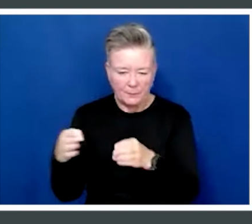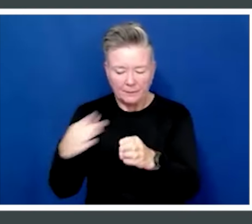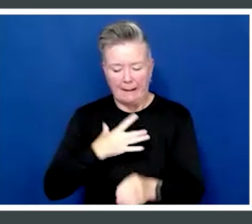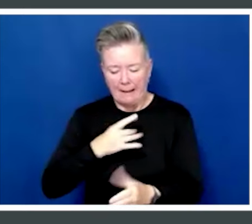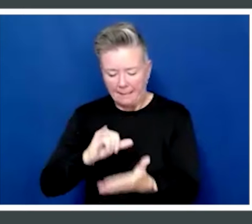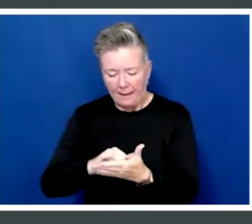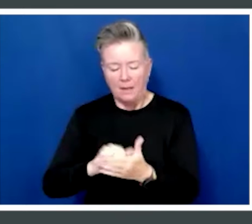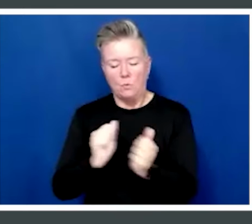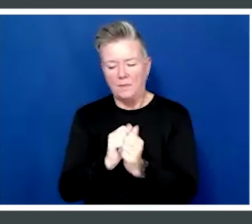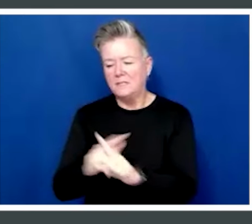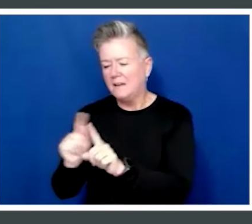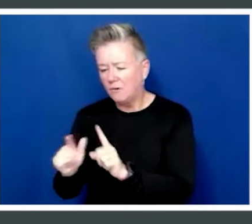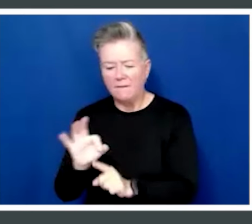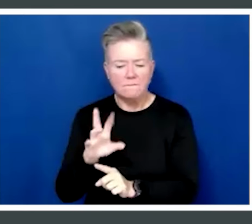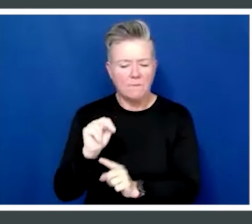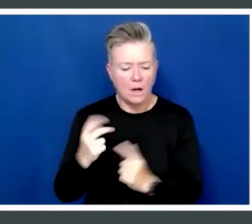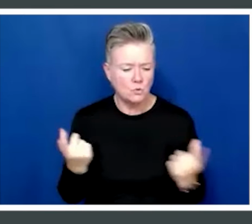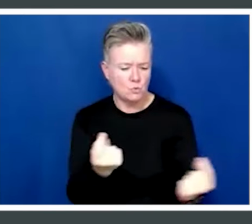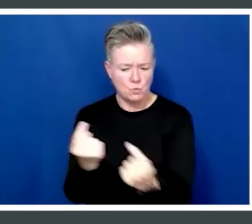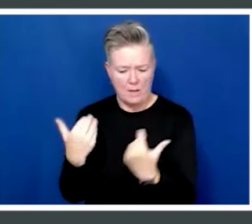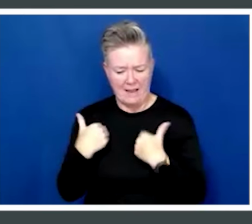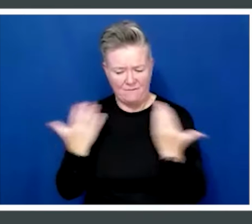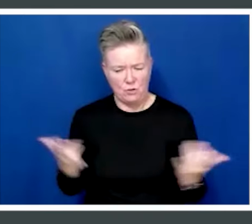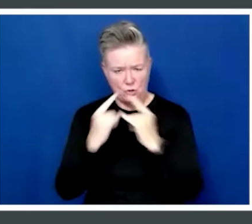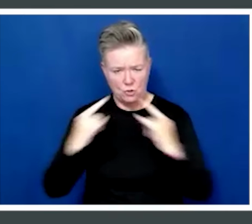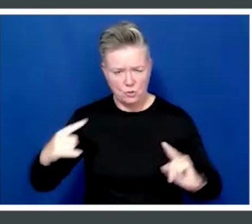and I like all the different fun activities and stuff that they have to do here.